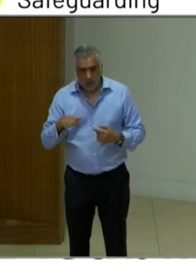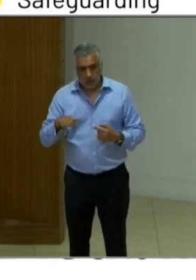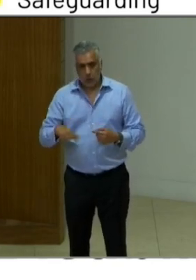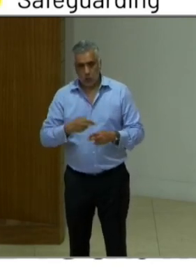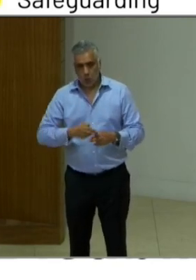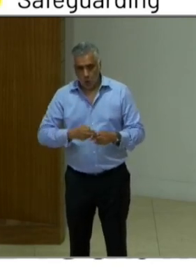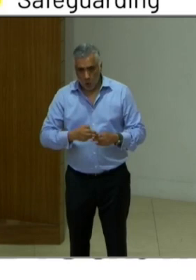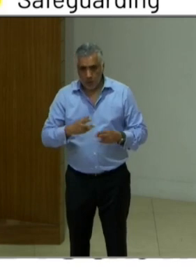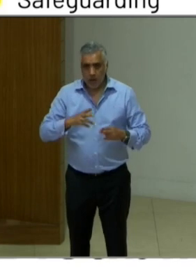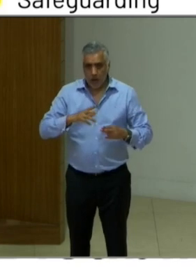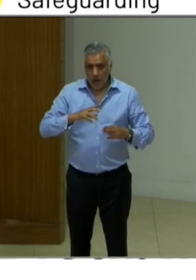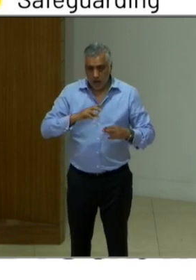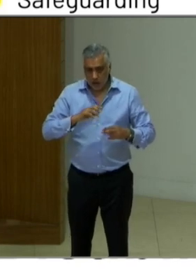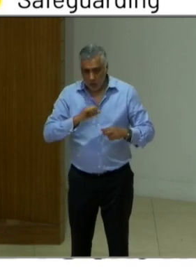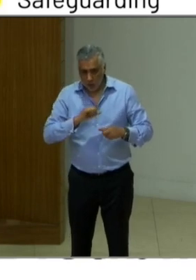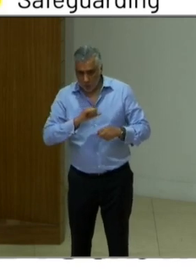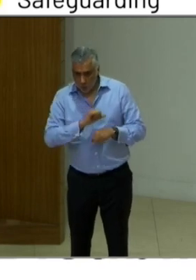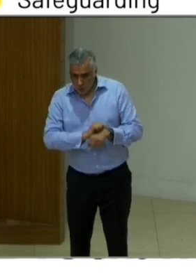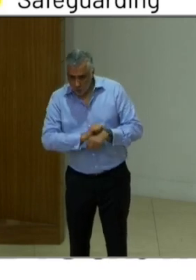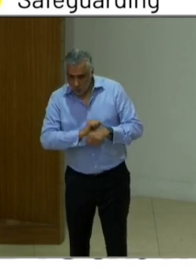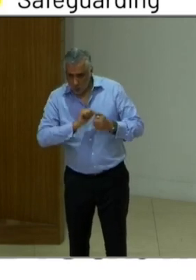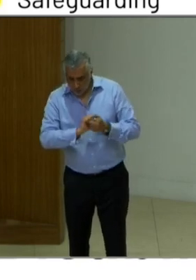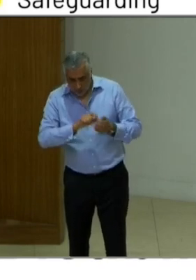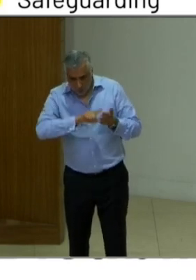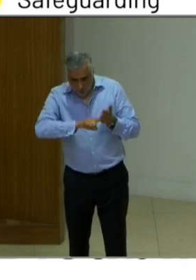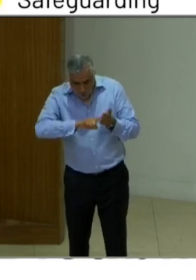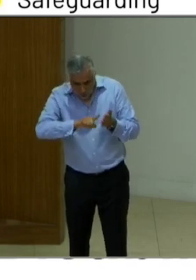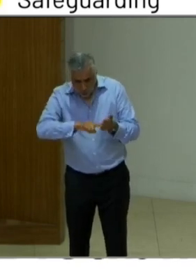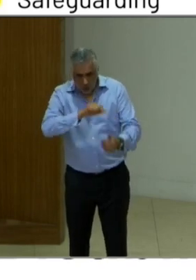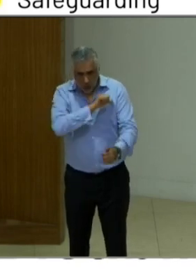Church authorities and researchers.